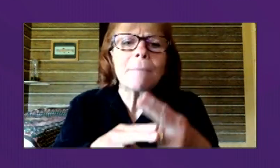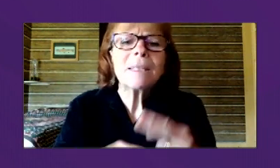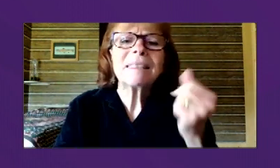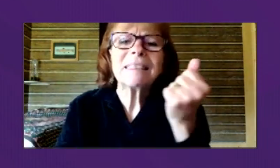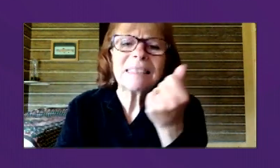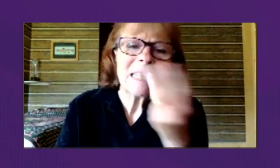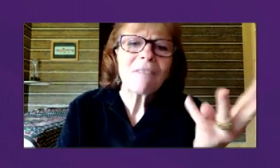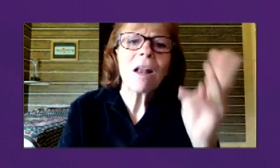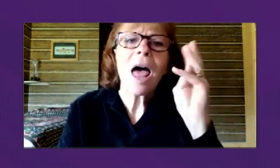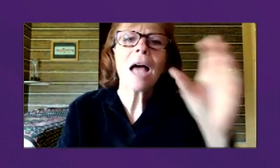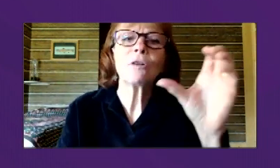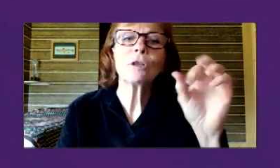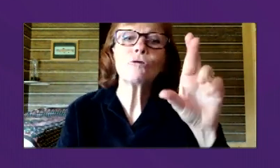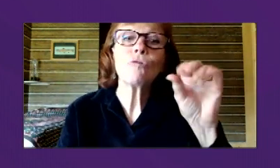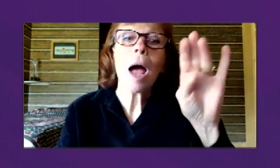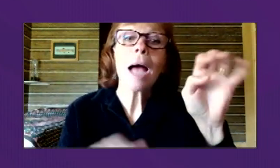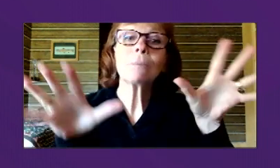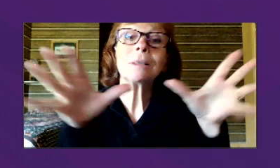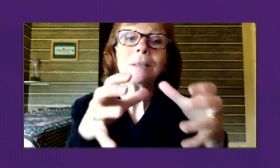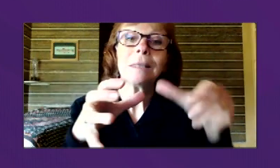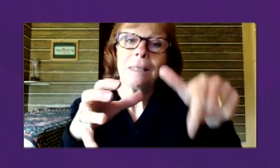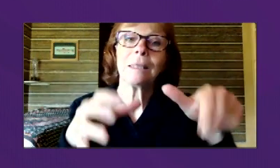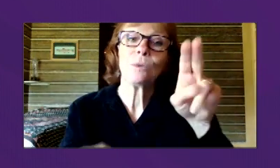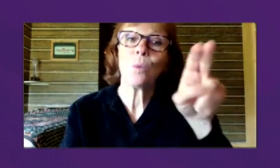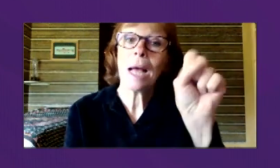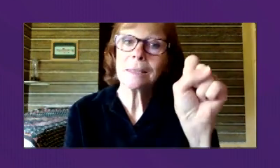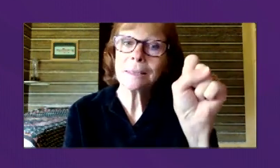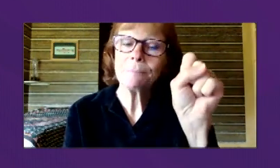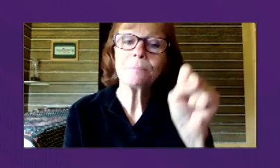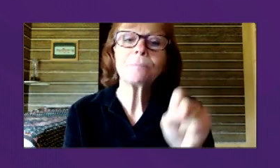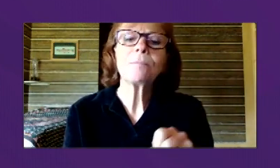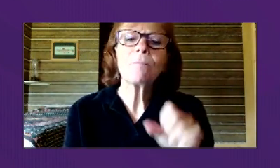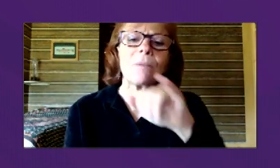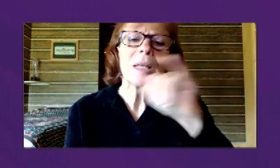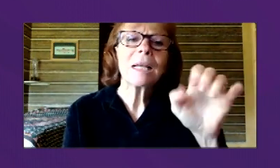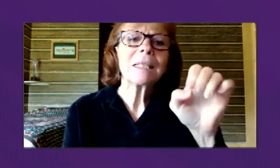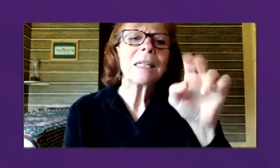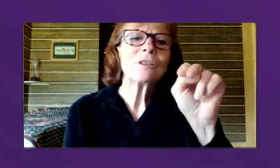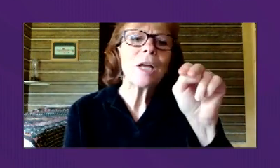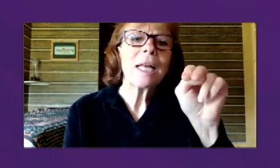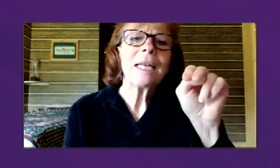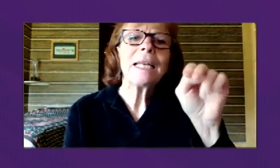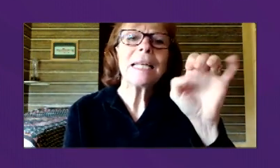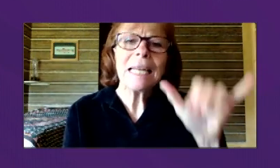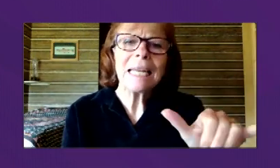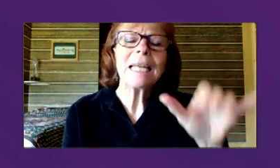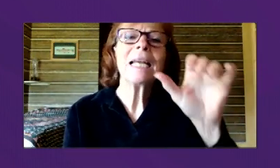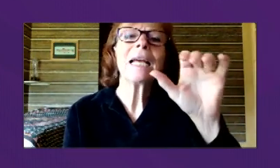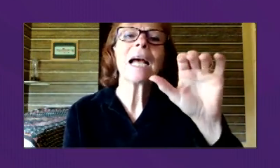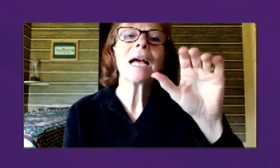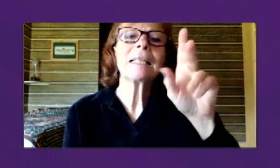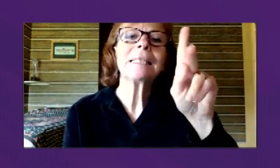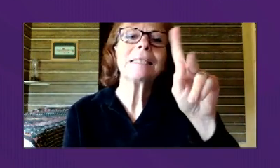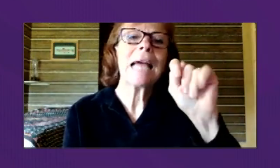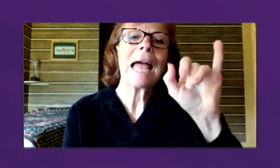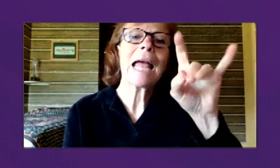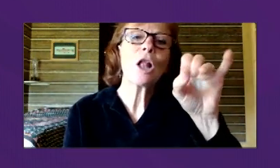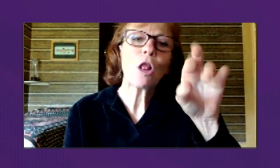the United States. This object was made by Jenny Ann Chapoose Taylor of the Ute Nation in 2002,